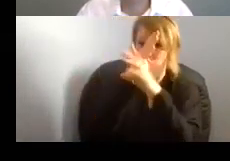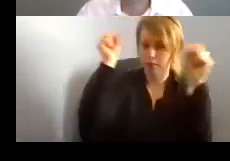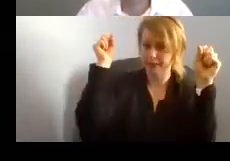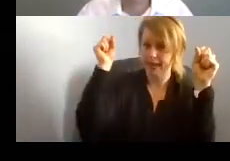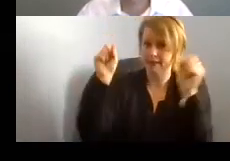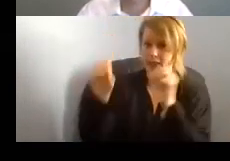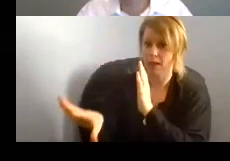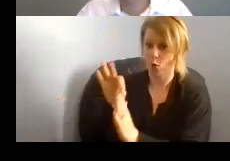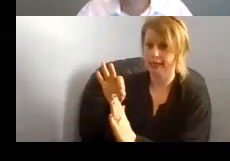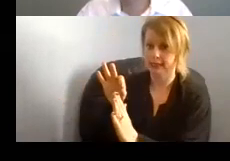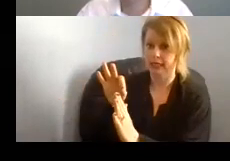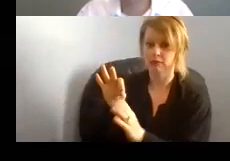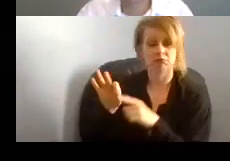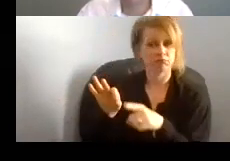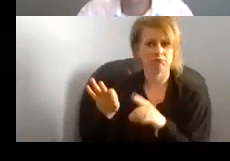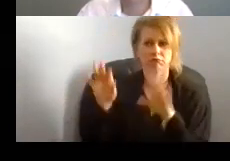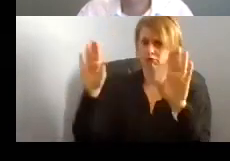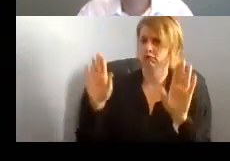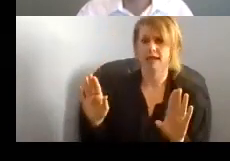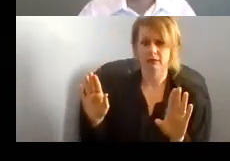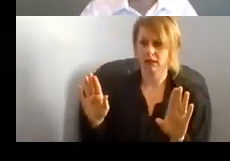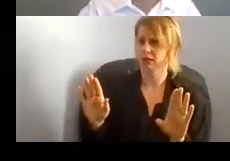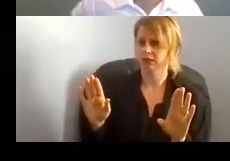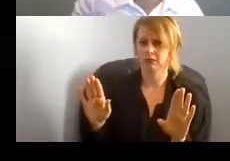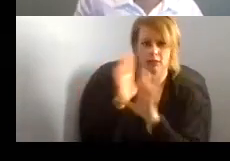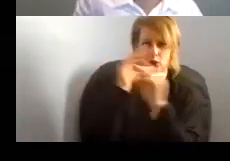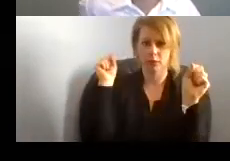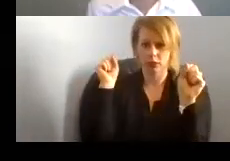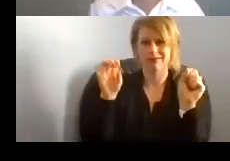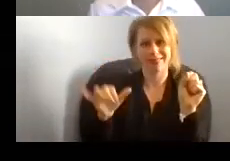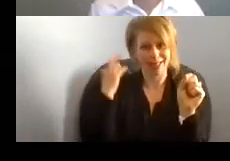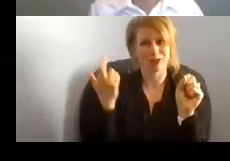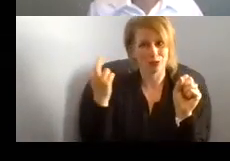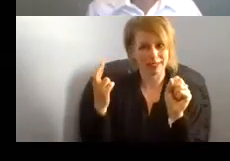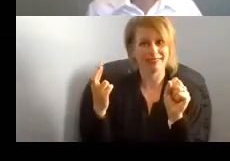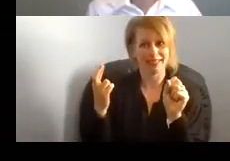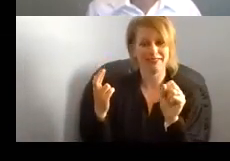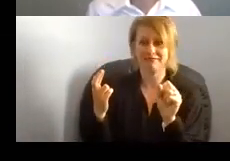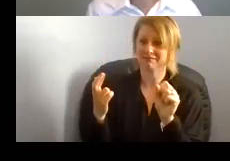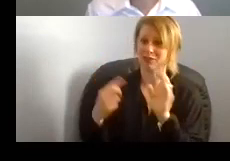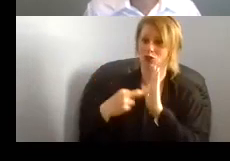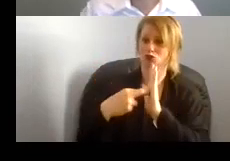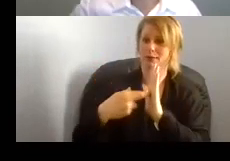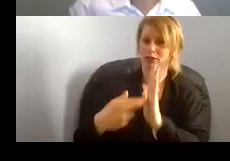who was really an excellent superintendent, and that’s why she was selected to represent the state, she just said, you know, I think we’re